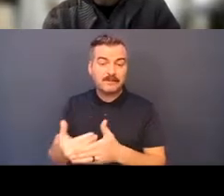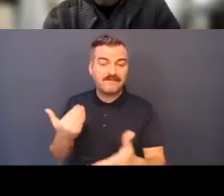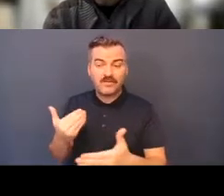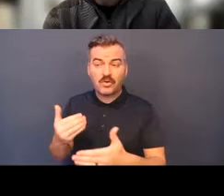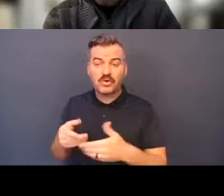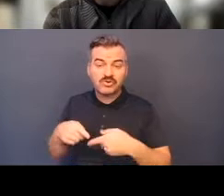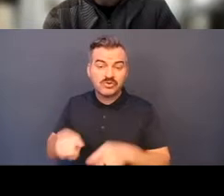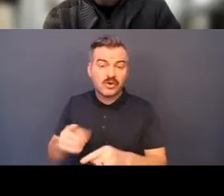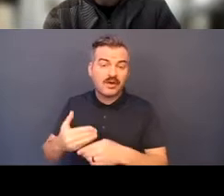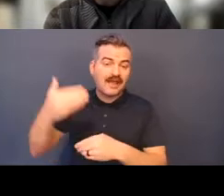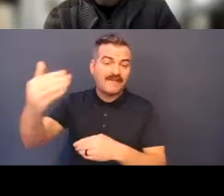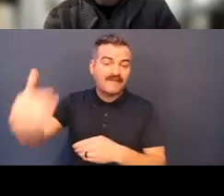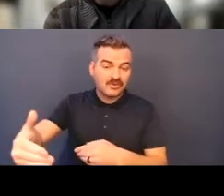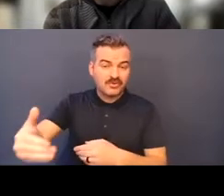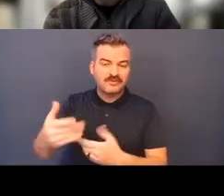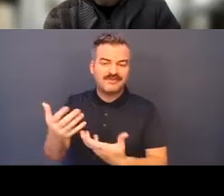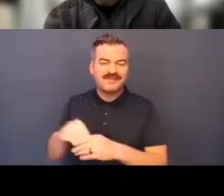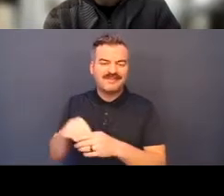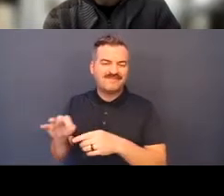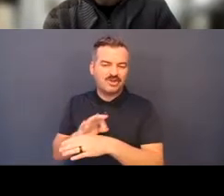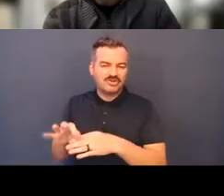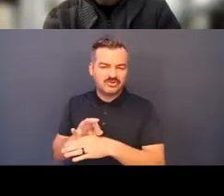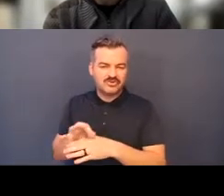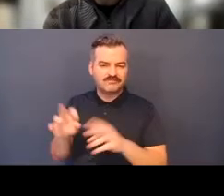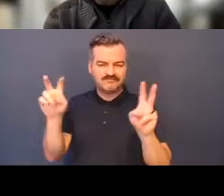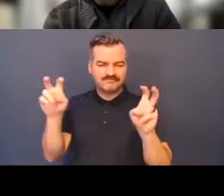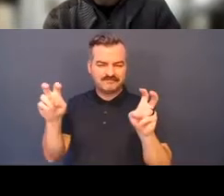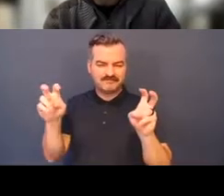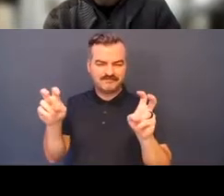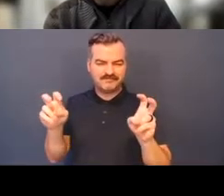incident in functional areas 15:35:42 in quote this category includes children's